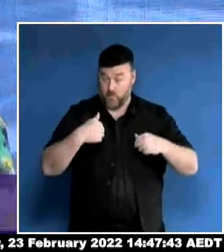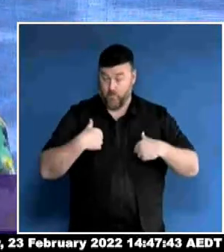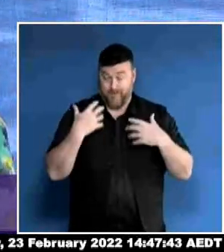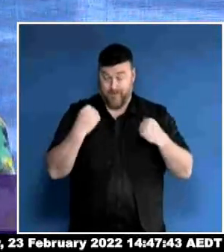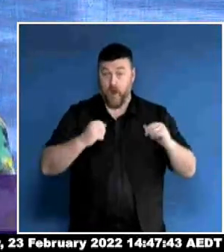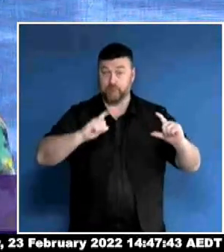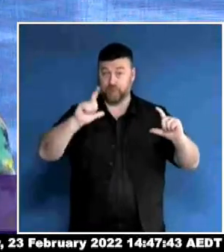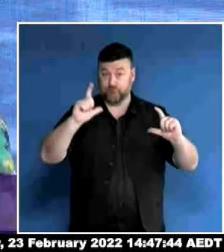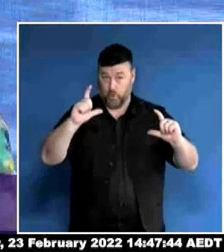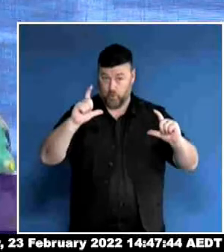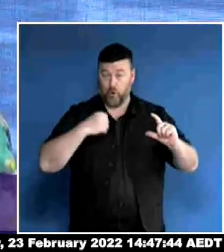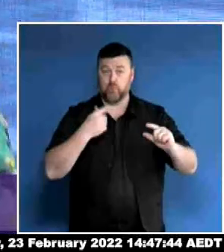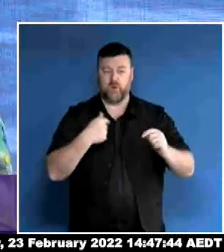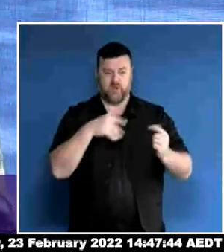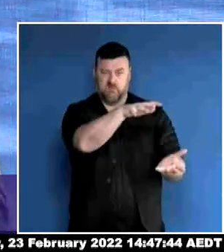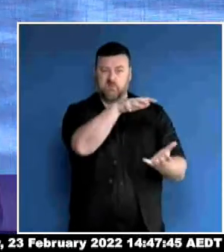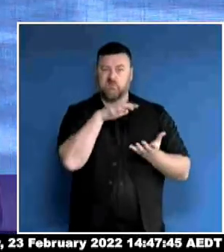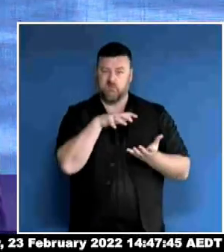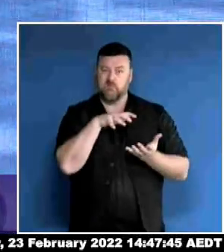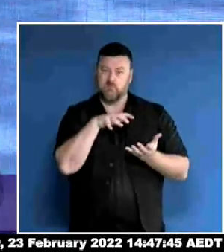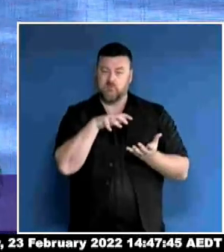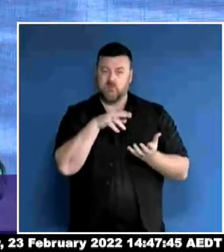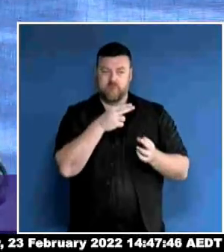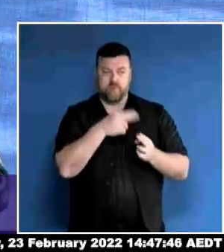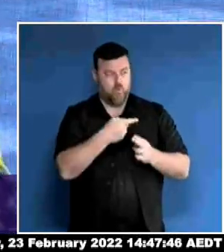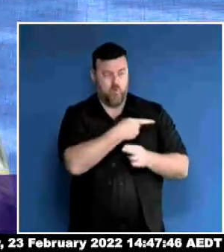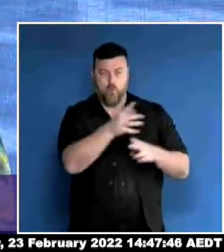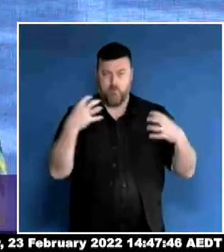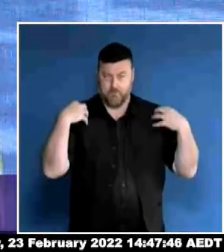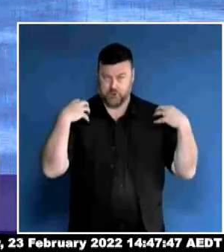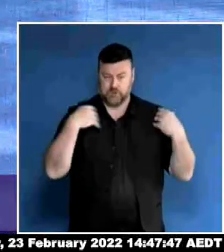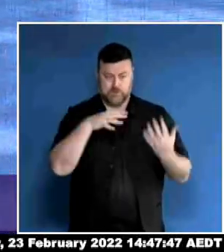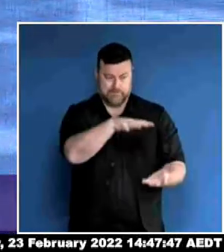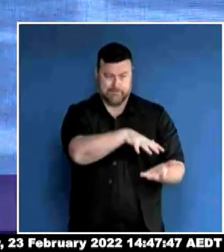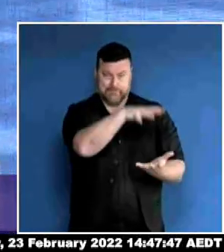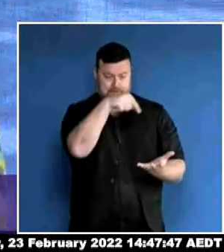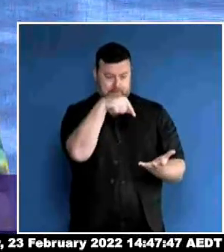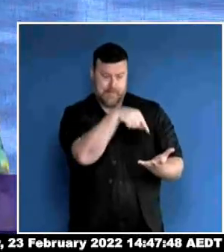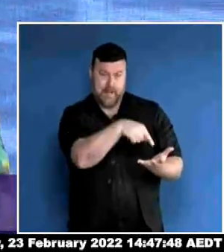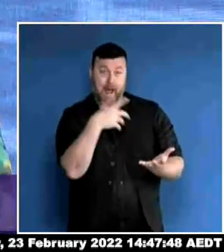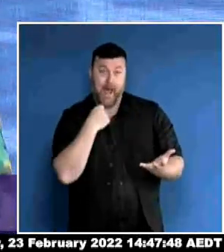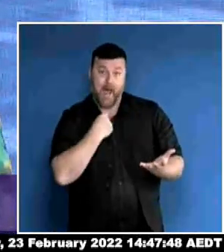Commissioners. And these are photographs provided by AimBig.